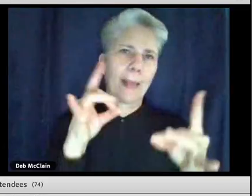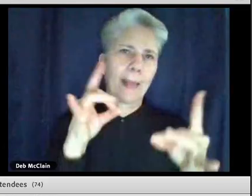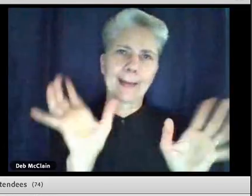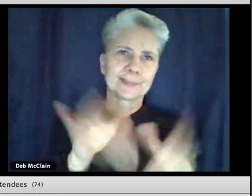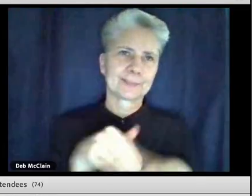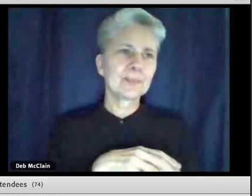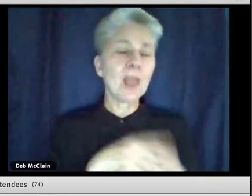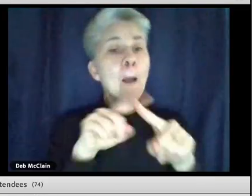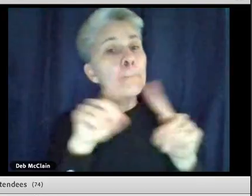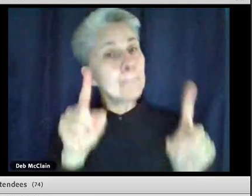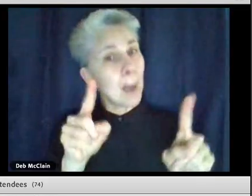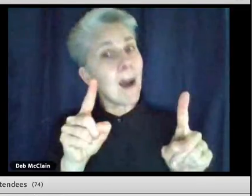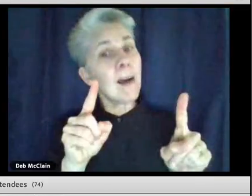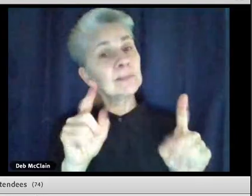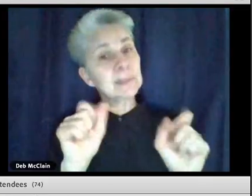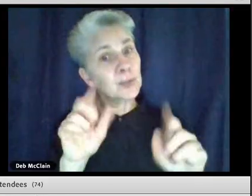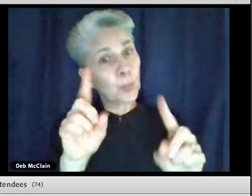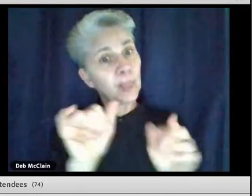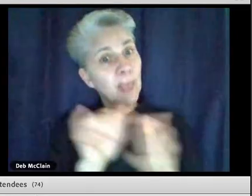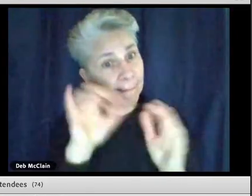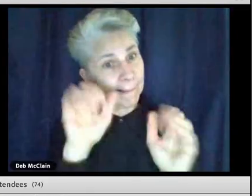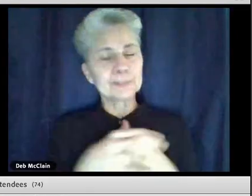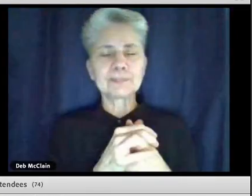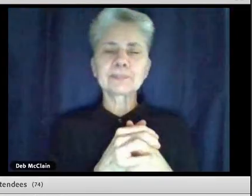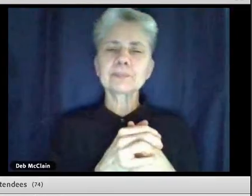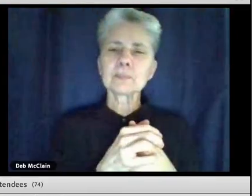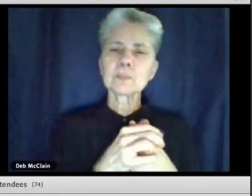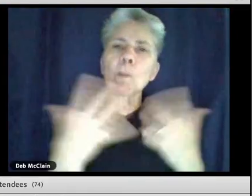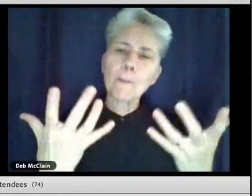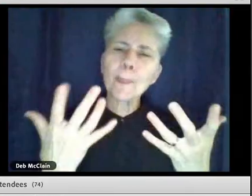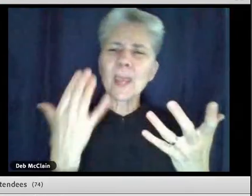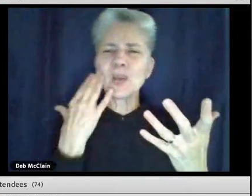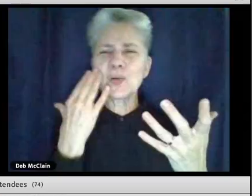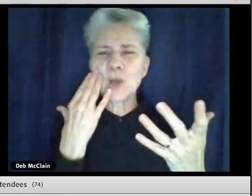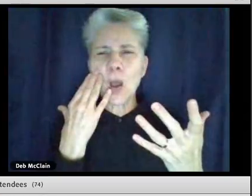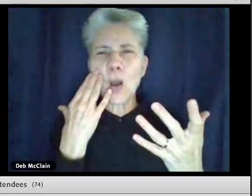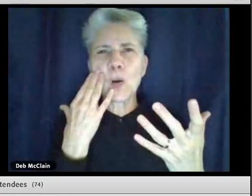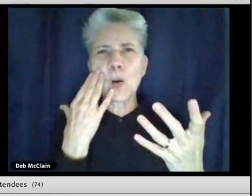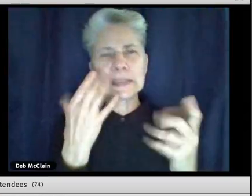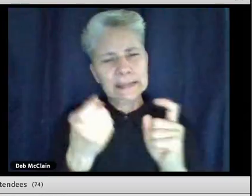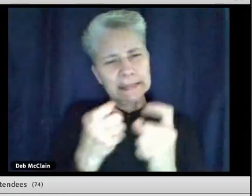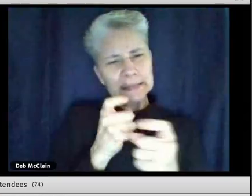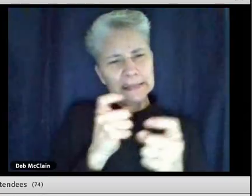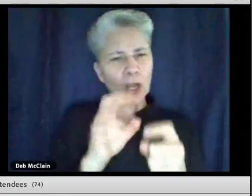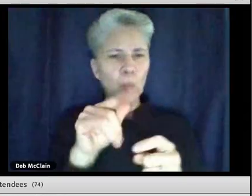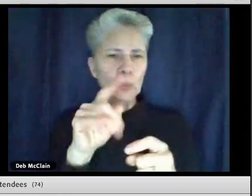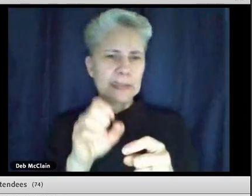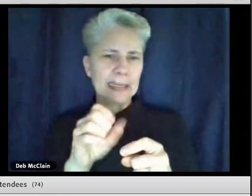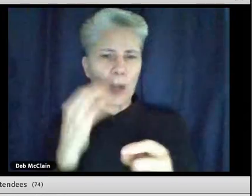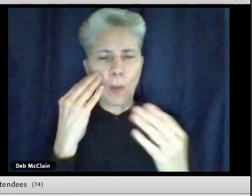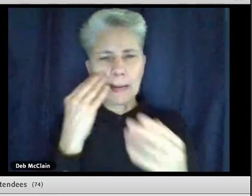Practice yoga or meditation. I'm horrible at meditating, but you can do that.